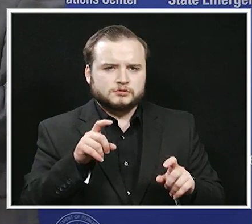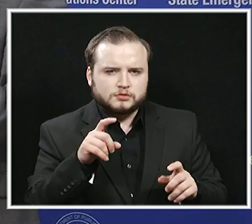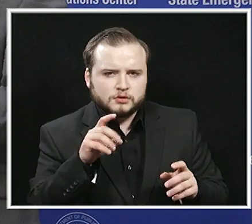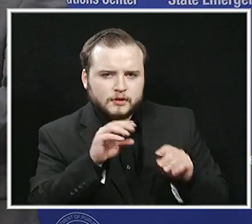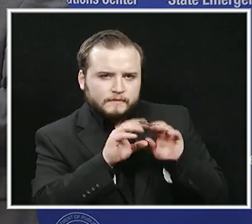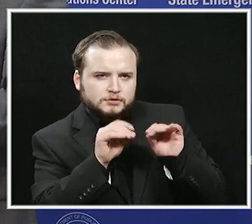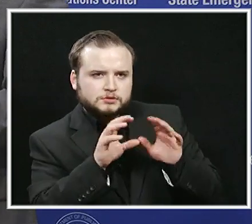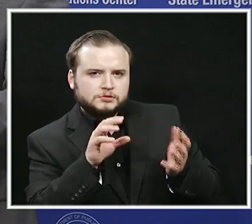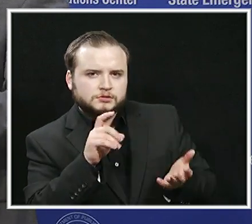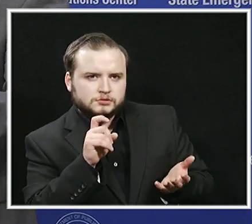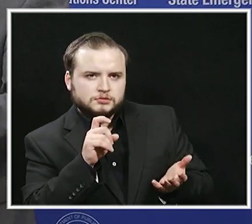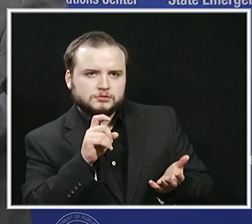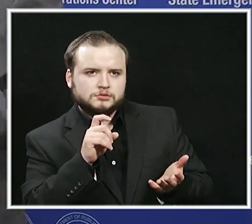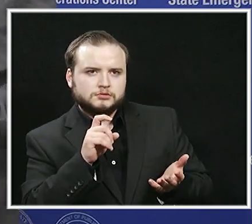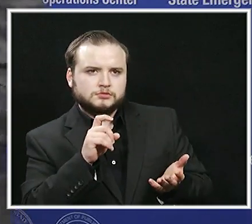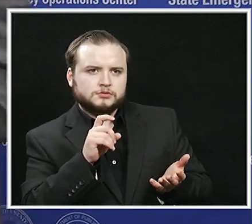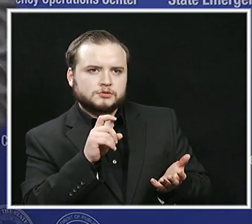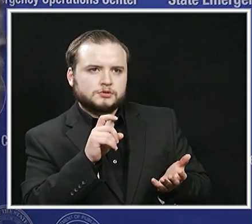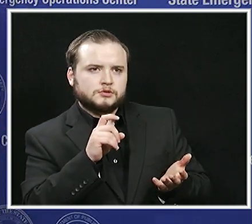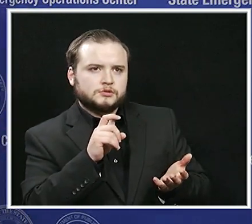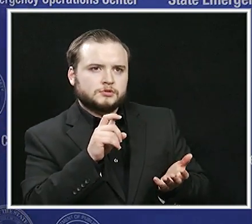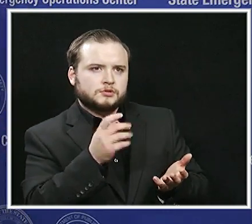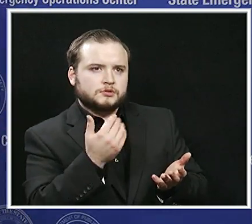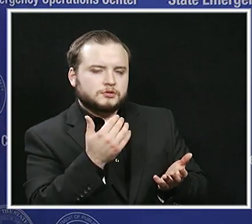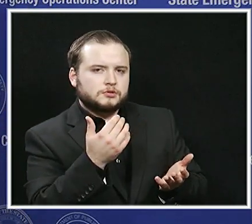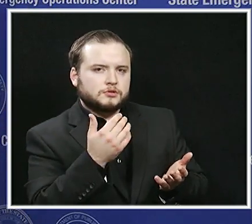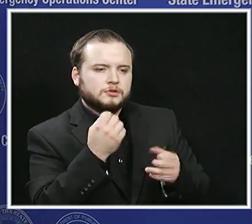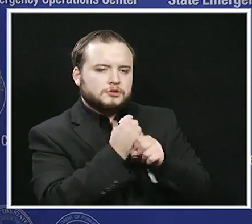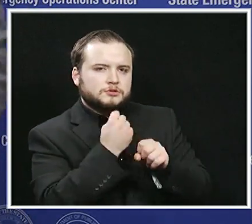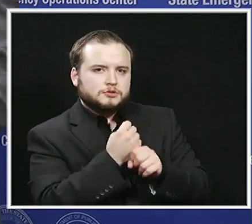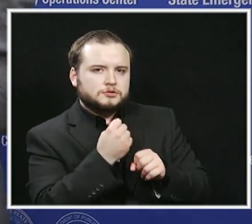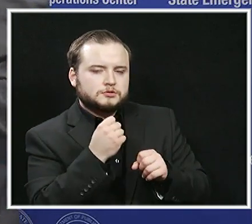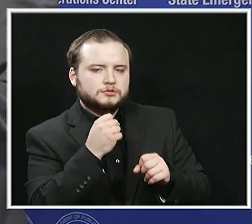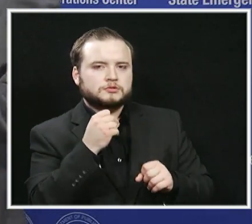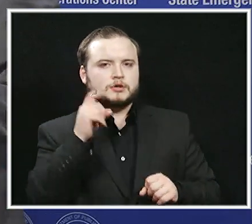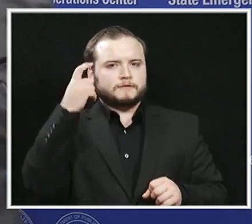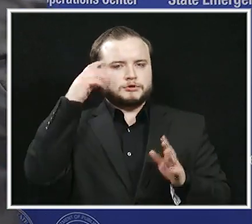≫ I don't think they have more deaths per capita, do they? We'll validate that.